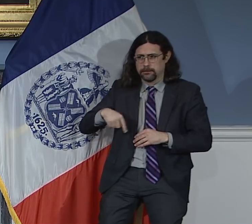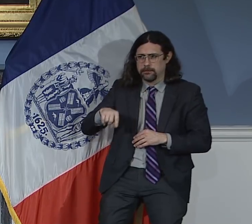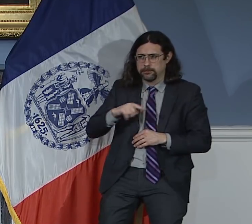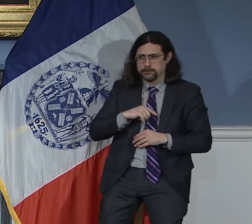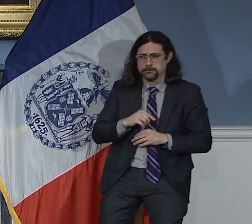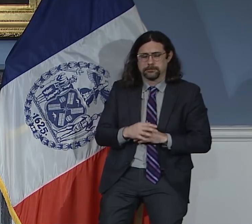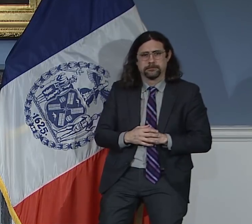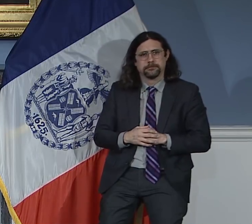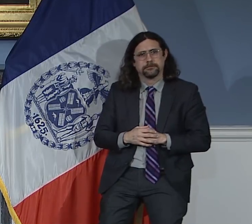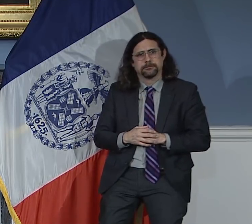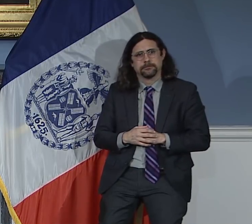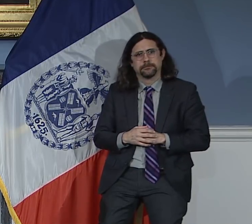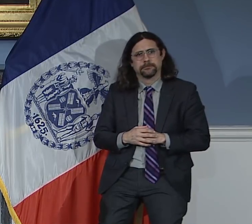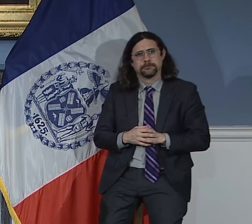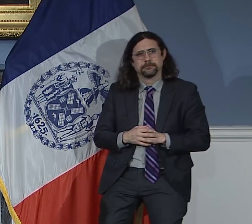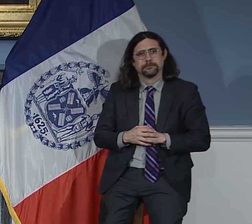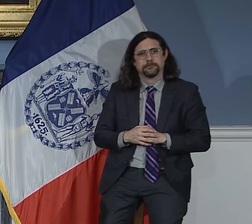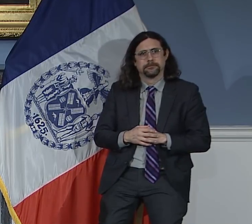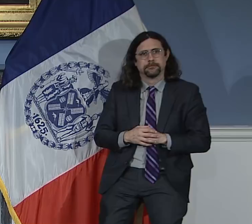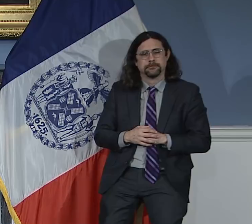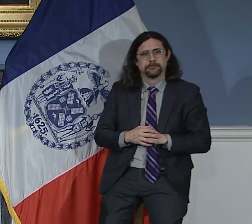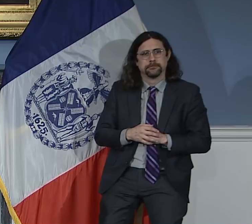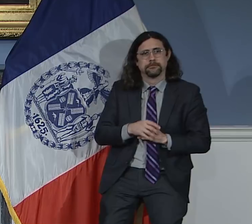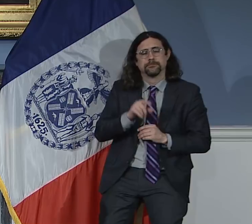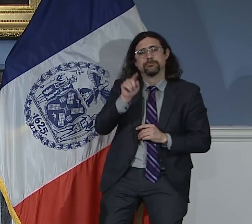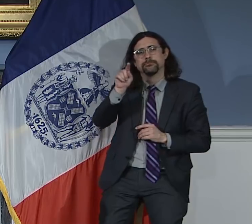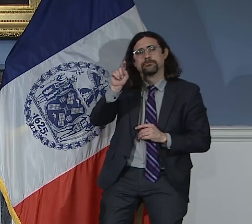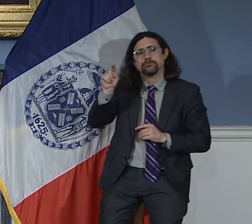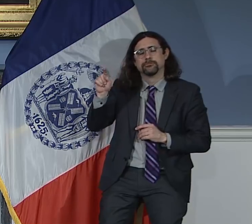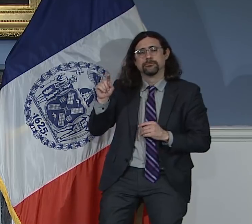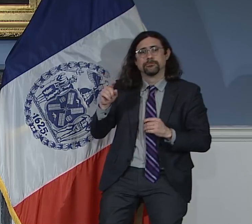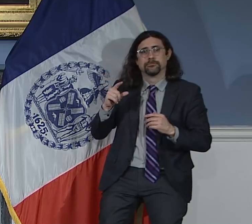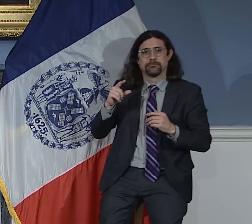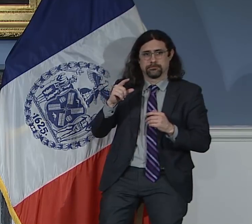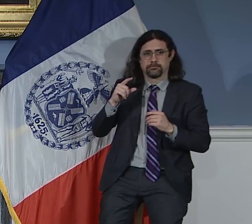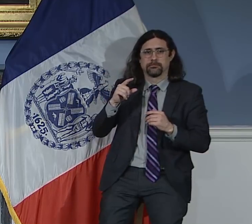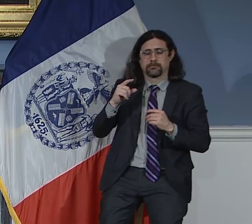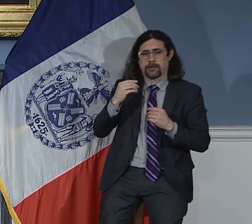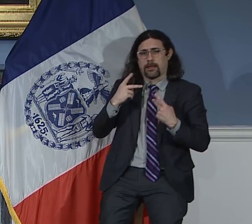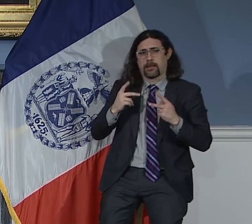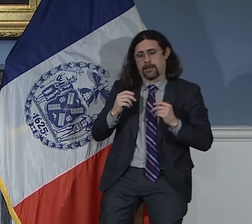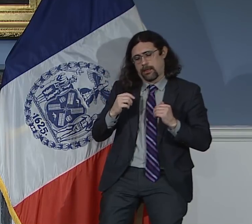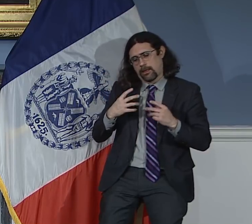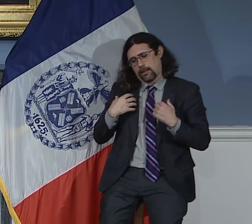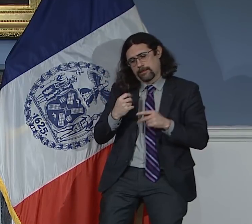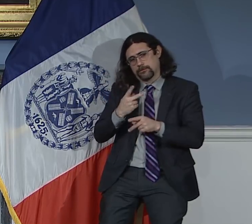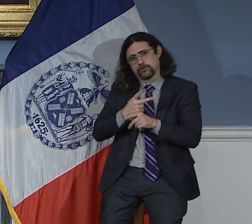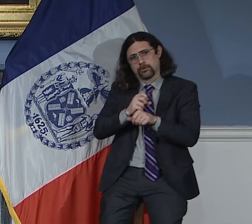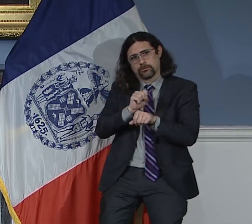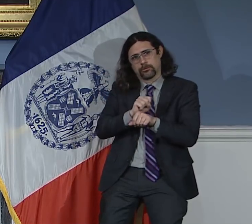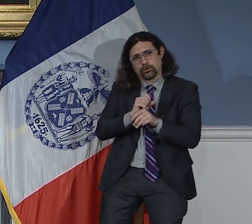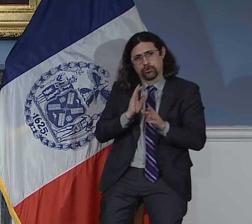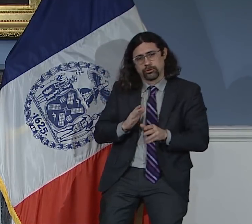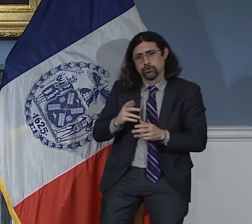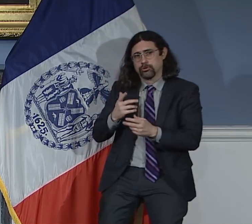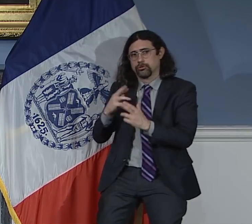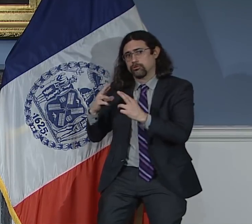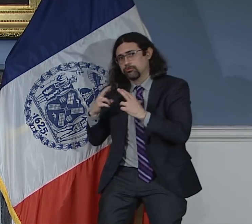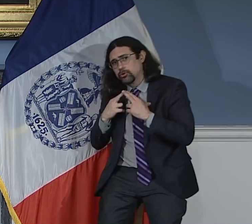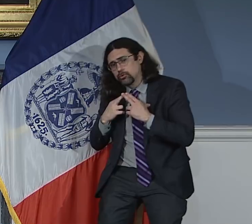US. AND HAWTYO U ARE SEEING FROM THOSE RETIRED HEALTH CARE WORKERS AND THOSE PRIVATE SECTOR HEALTH